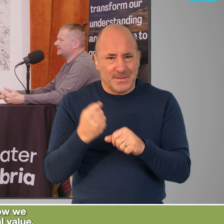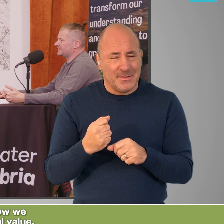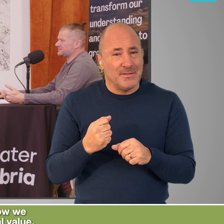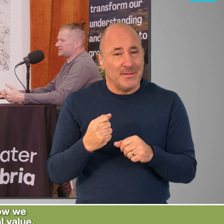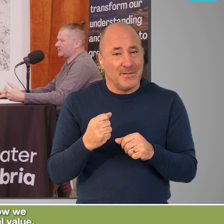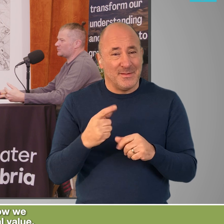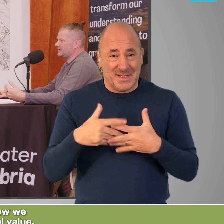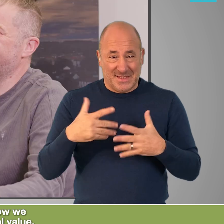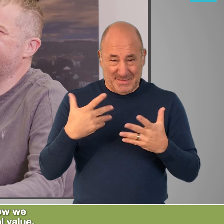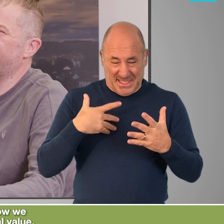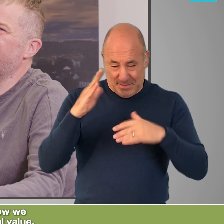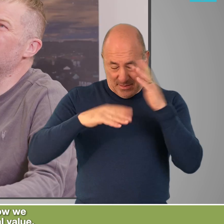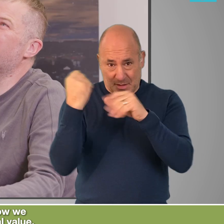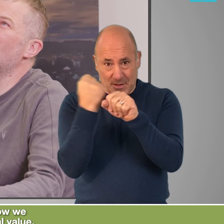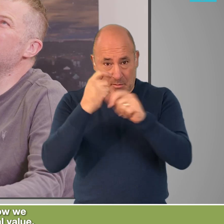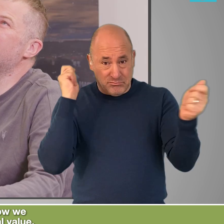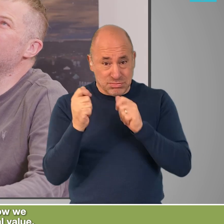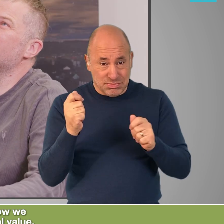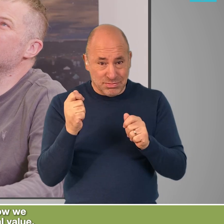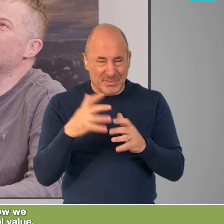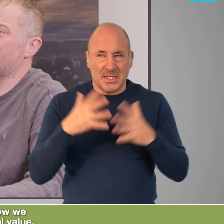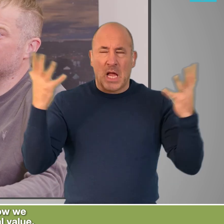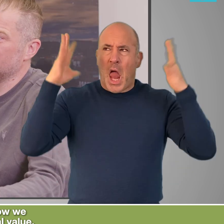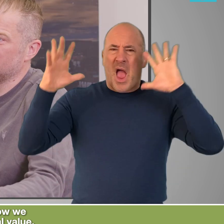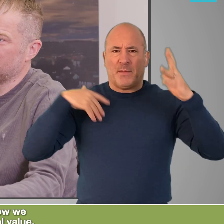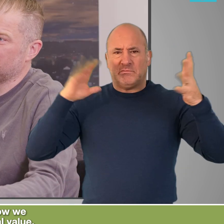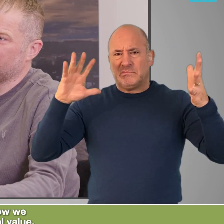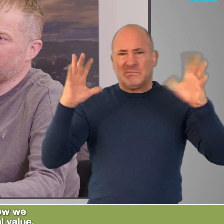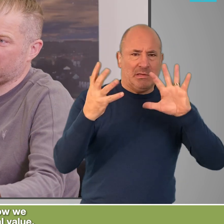And it's just how we give this physical value,